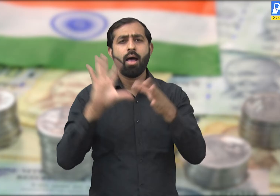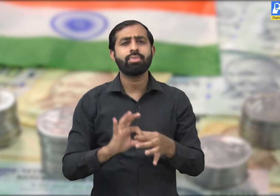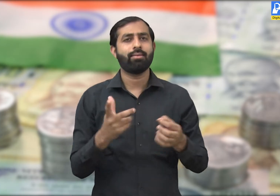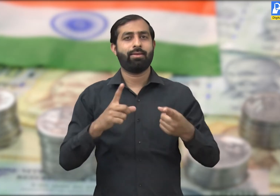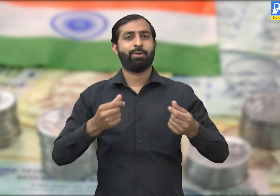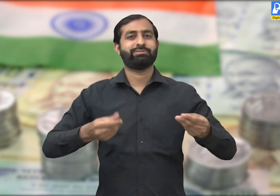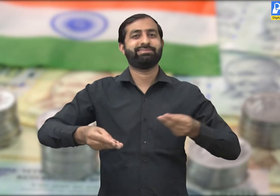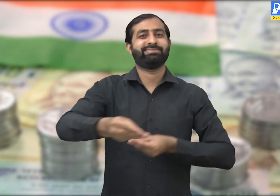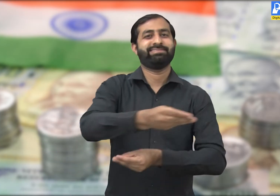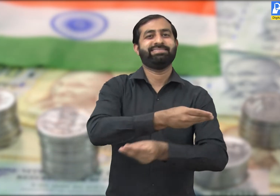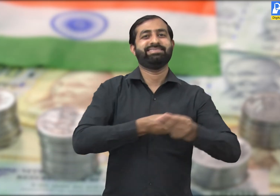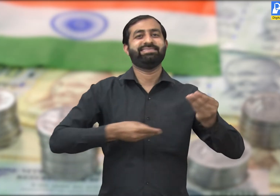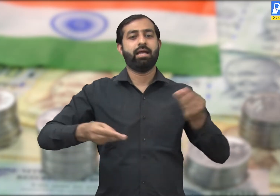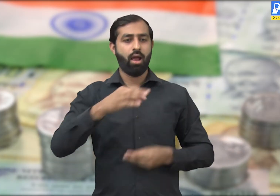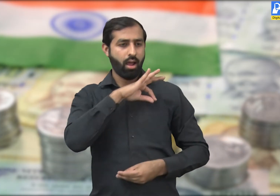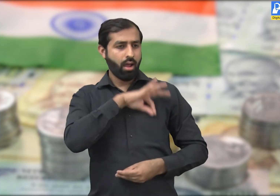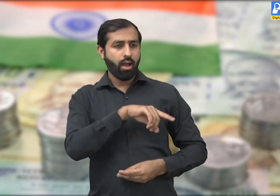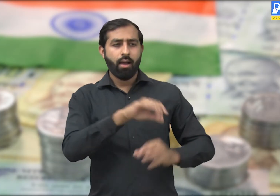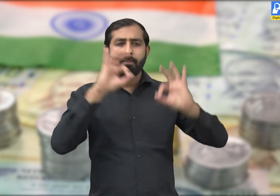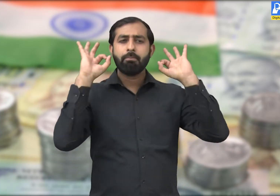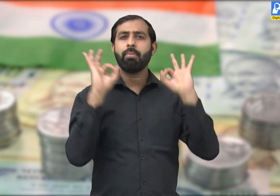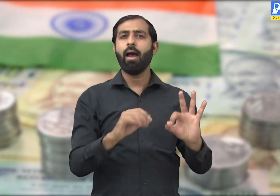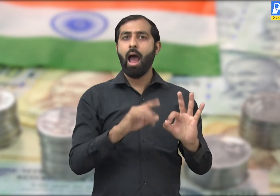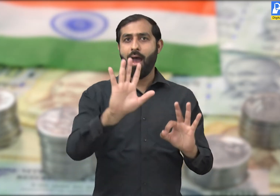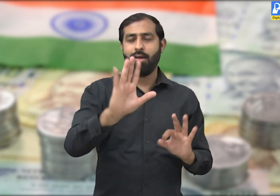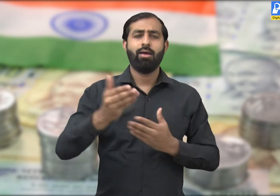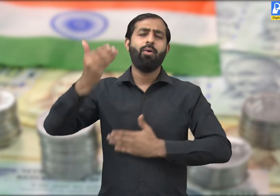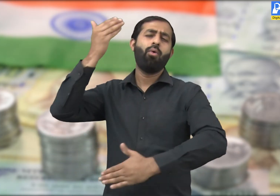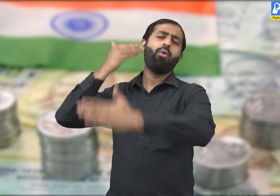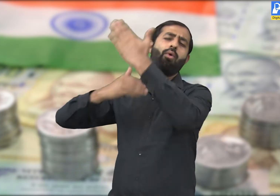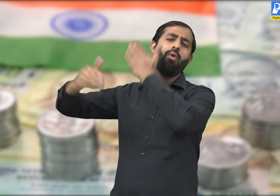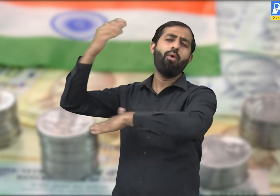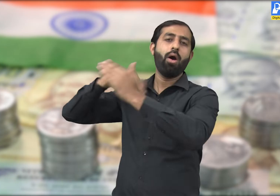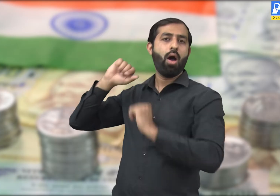Transportation for which i have to pay more so you see there is a transactional